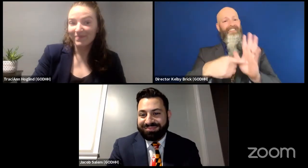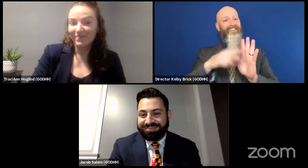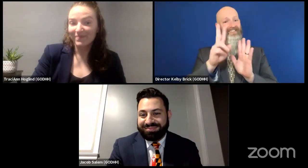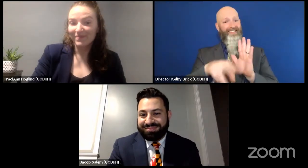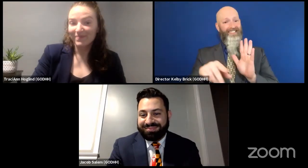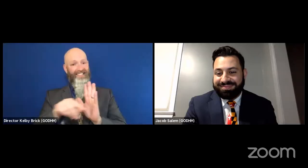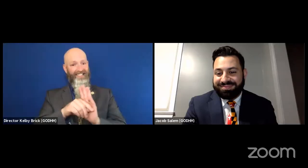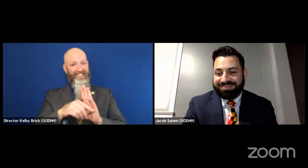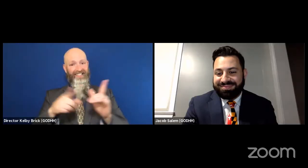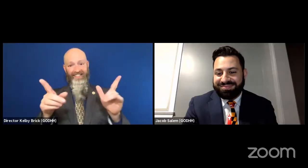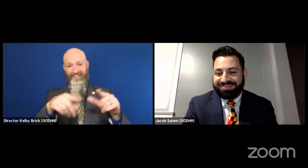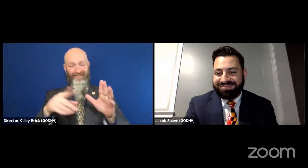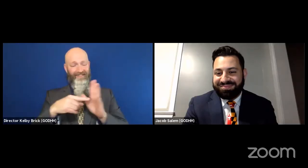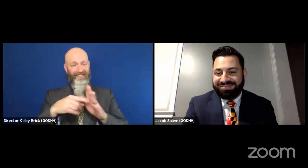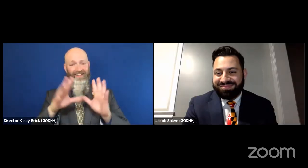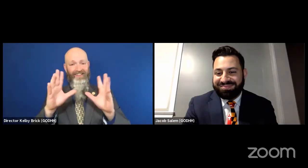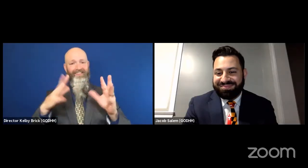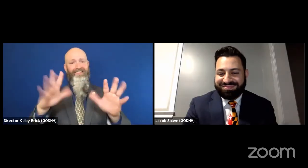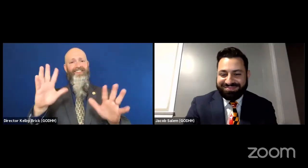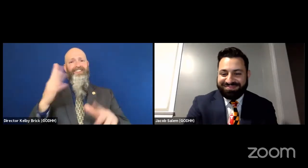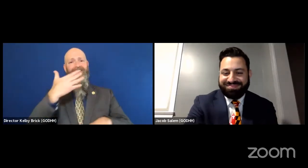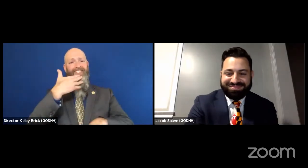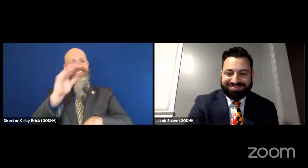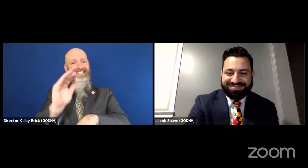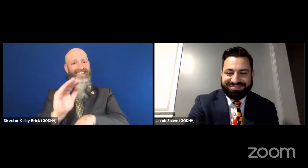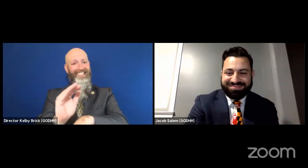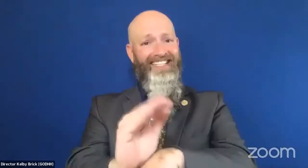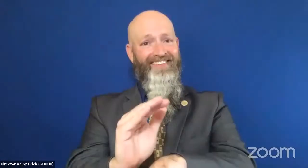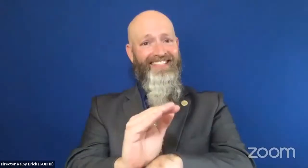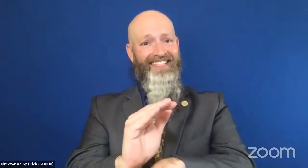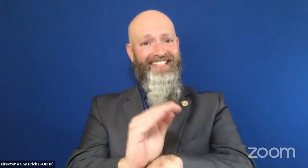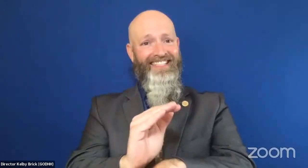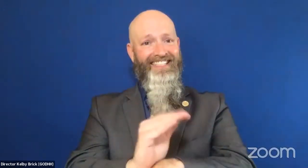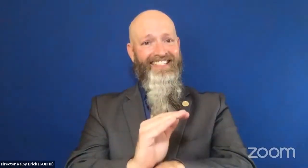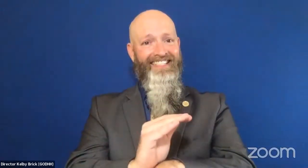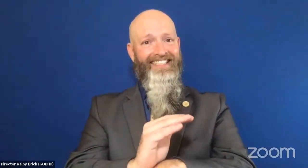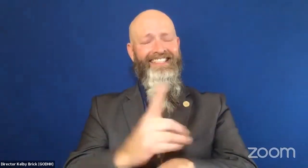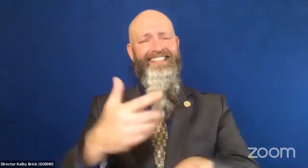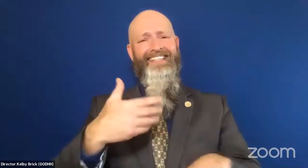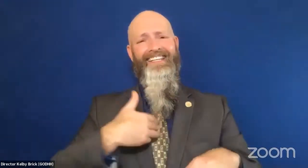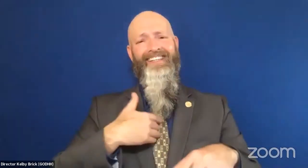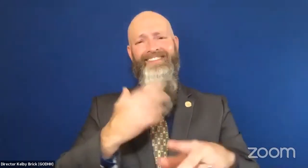more video that we would like to share with you this evening. At the conclusion of the